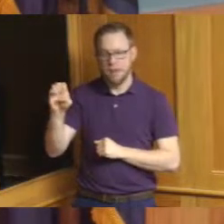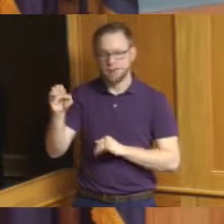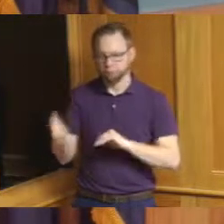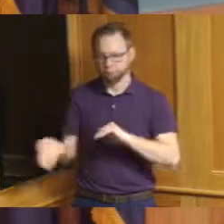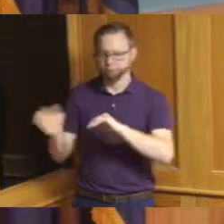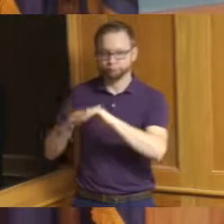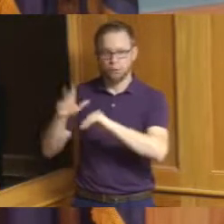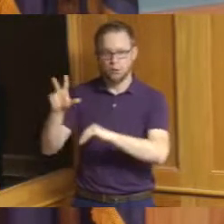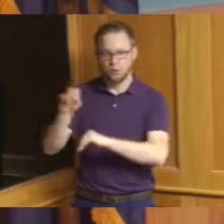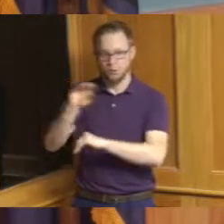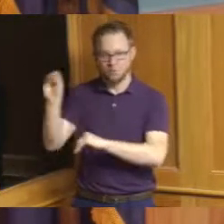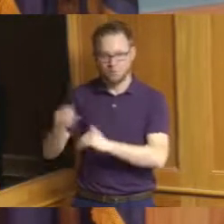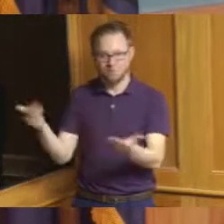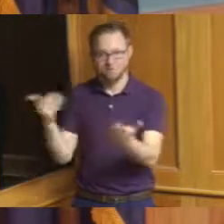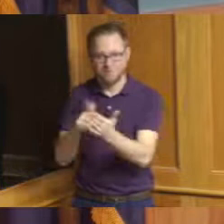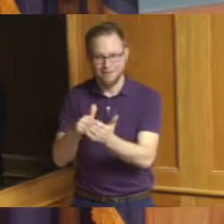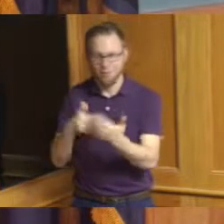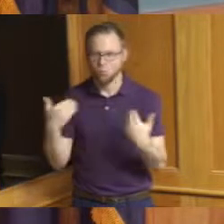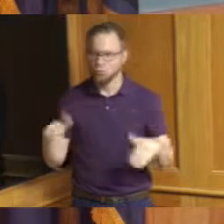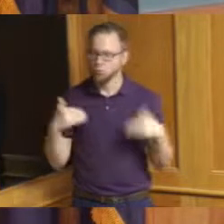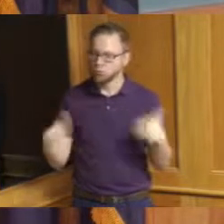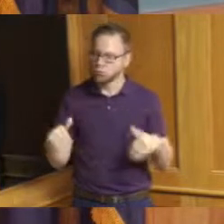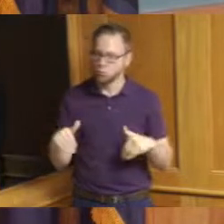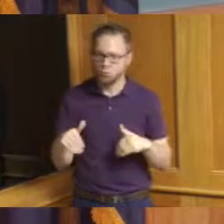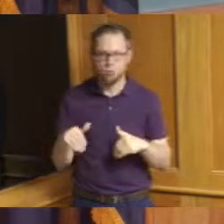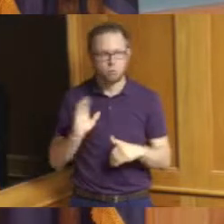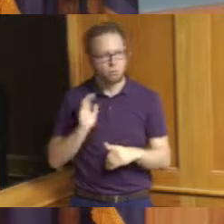that was huge that our board took this and moved forward